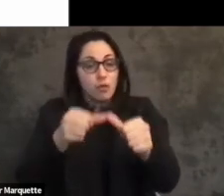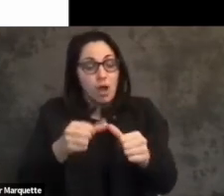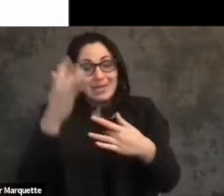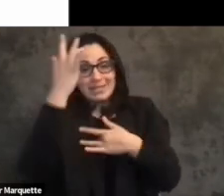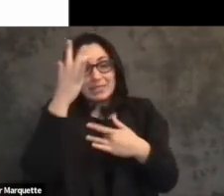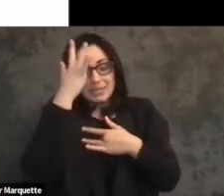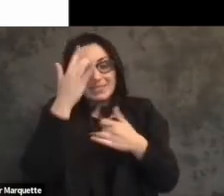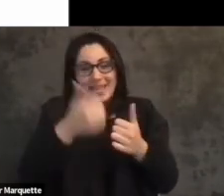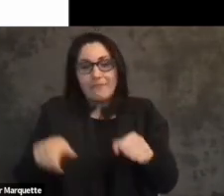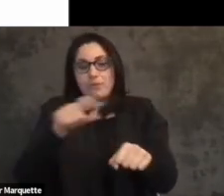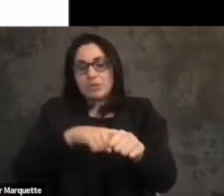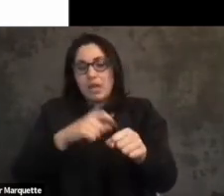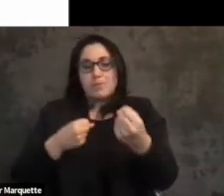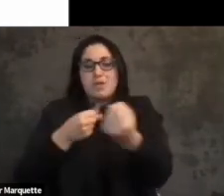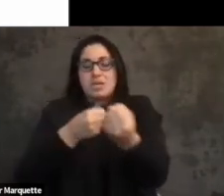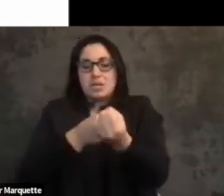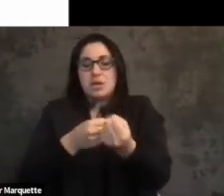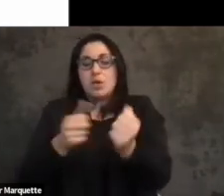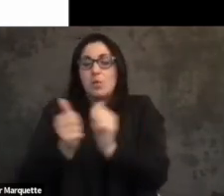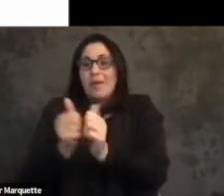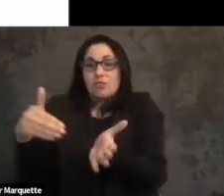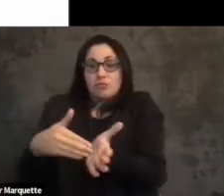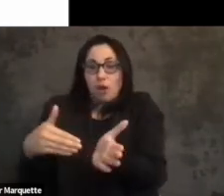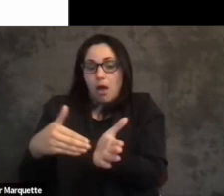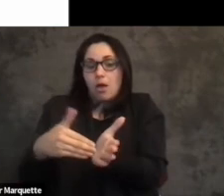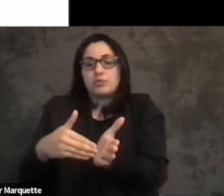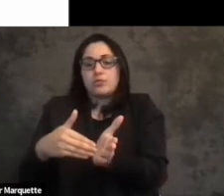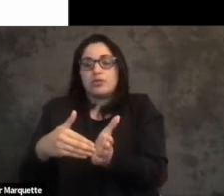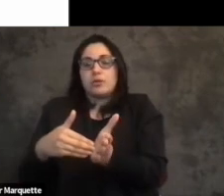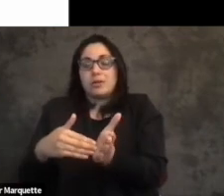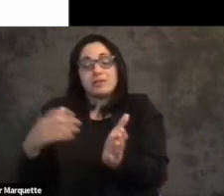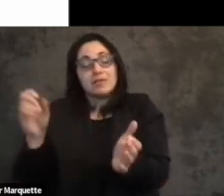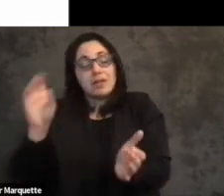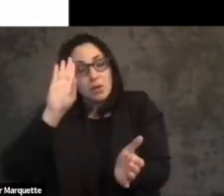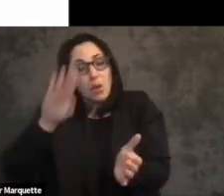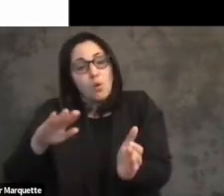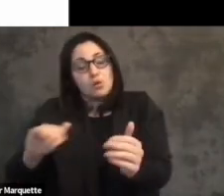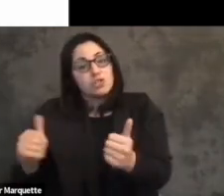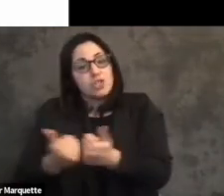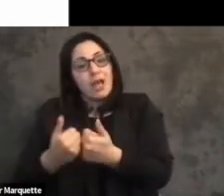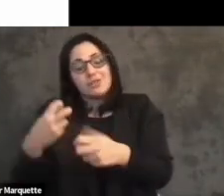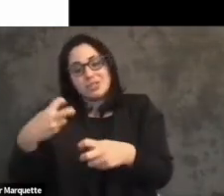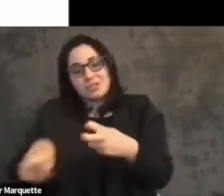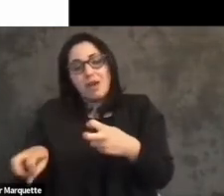So, for those of us living with living with complex, chronic conditions, every time we